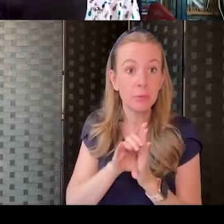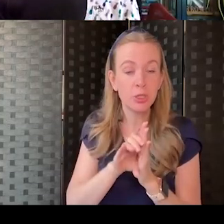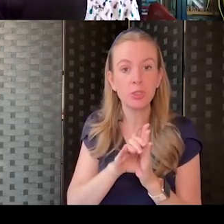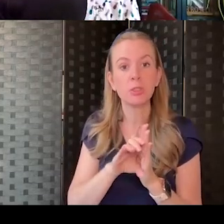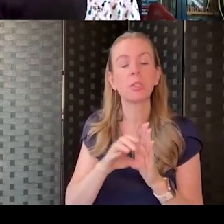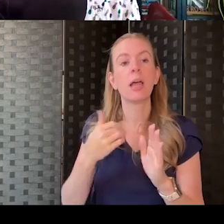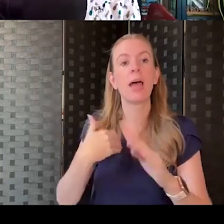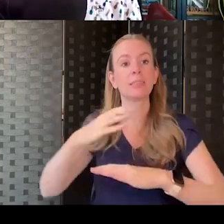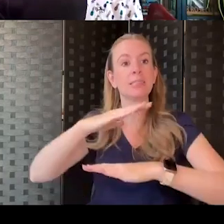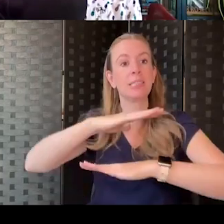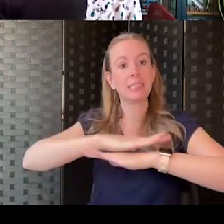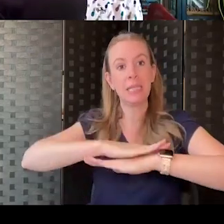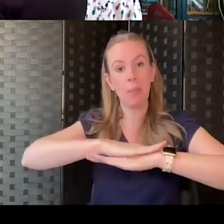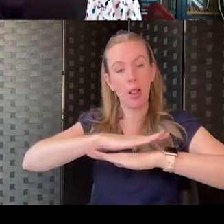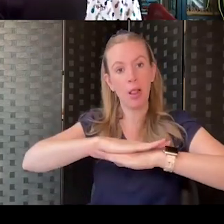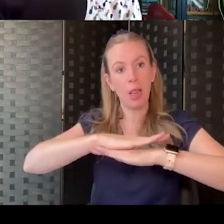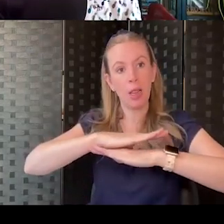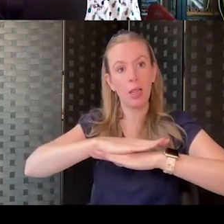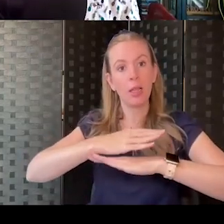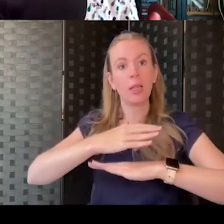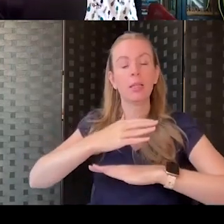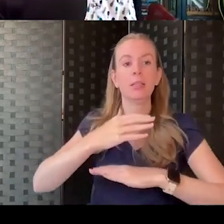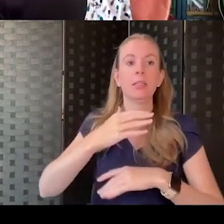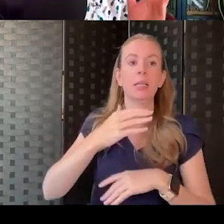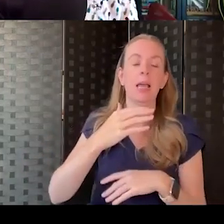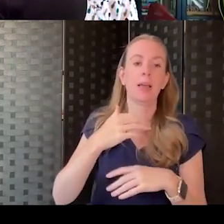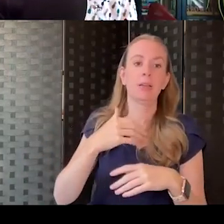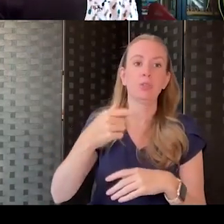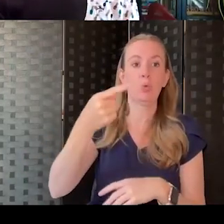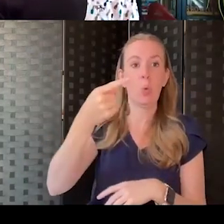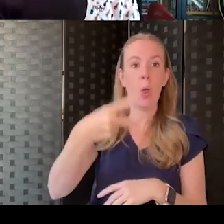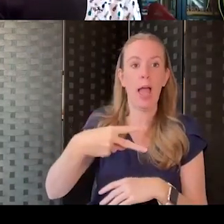table, it is specifically a gate-like table. One half of the table is already folded up with